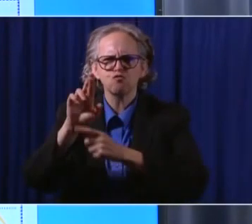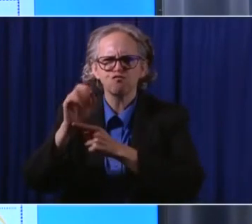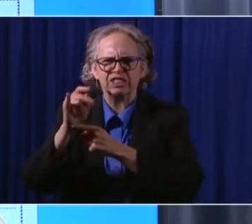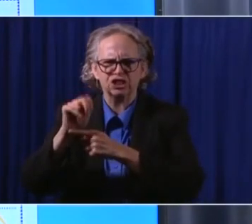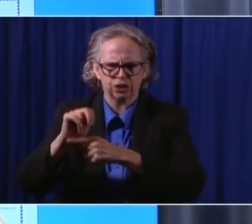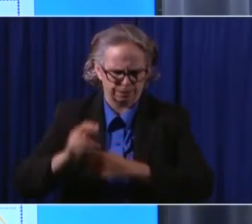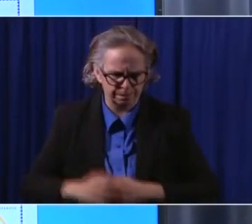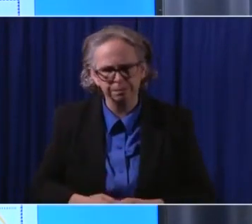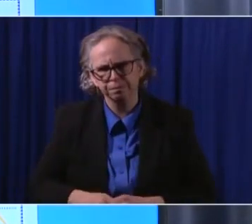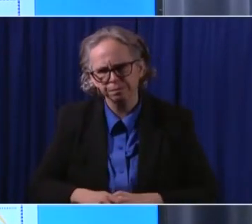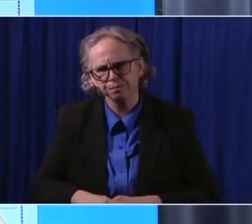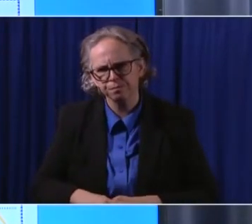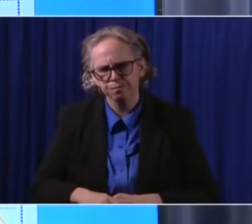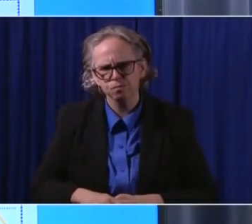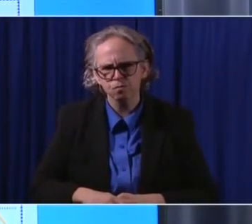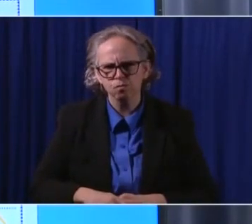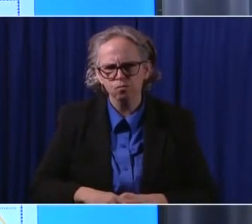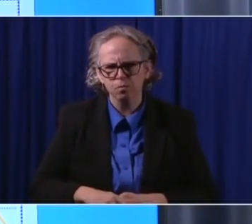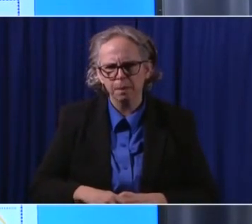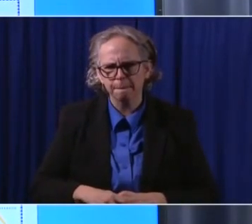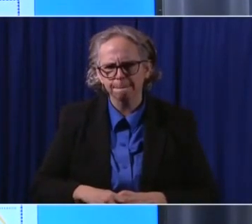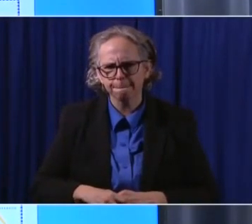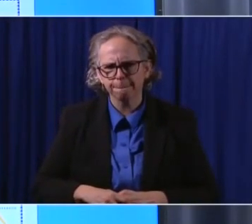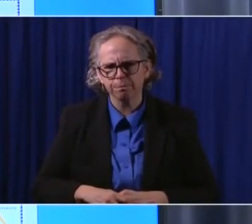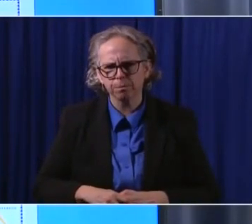DATA, WE WILL LOOK AT THIS AS